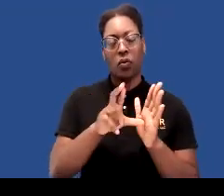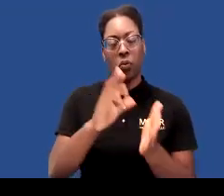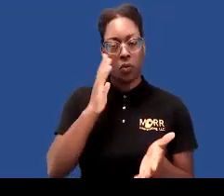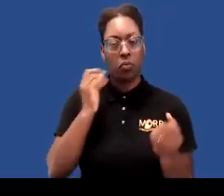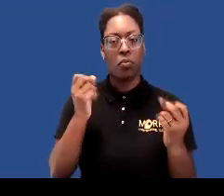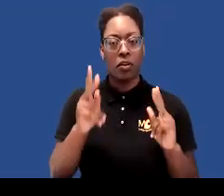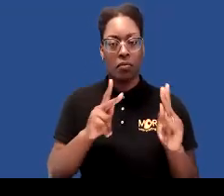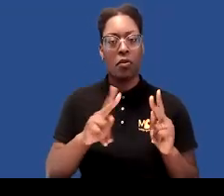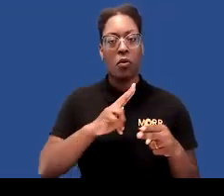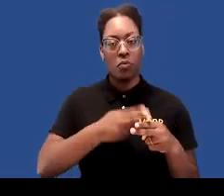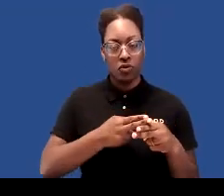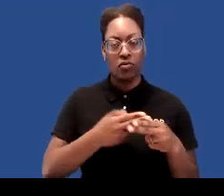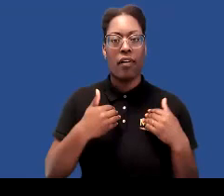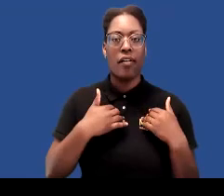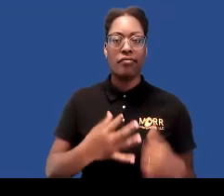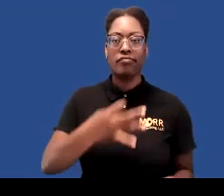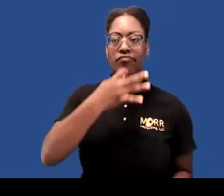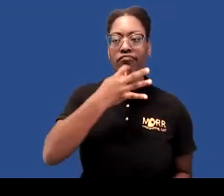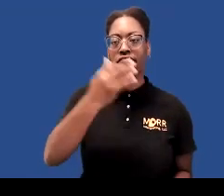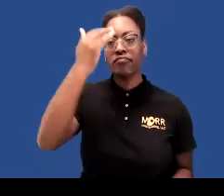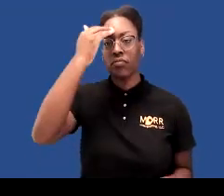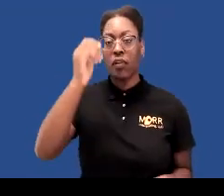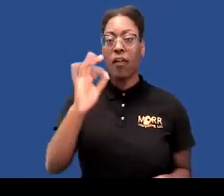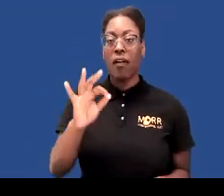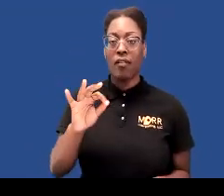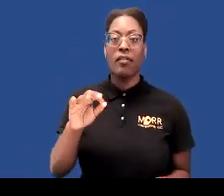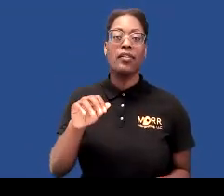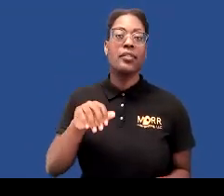having expertise or knowledge of antiracism and these kinds of practices.